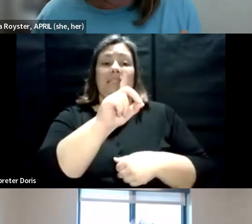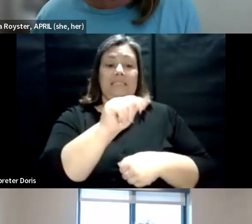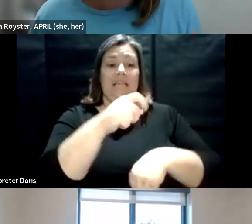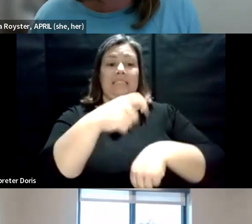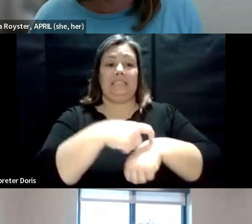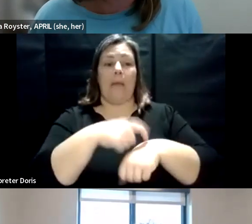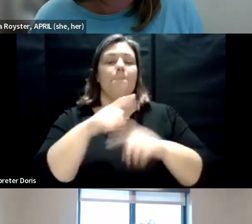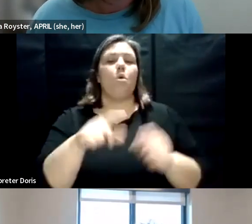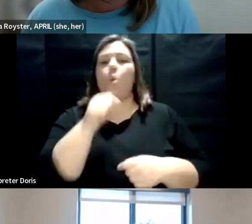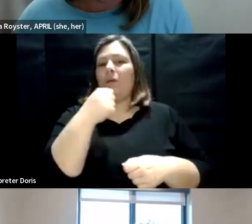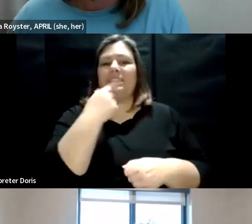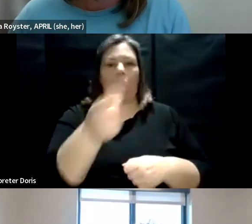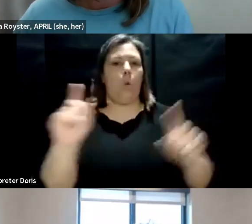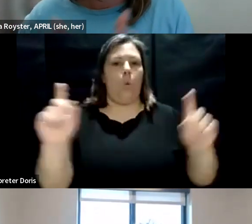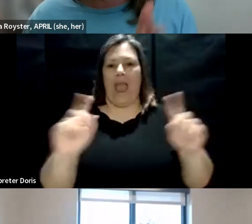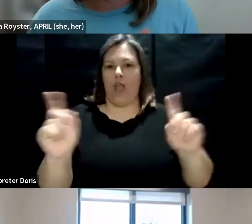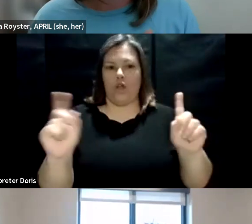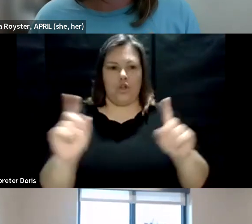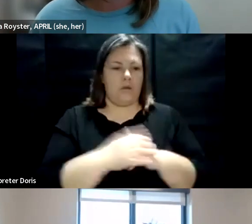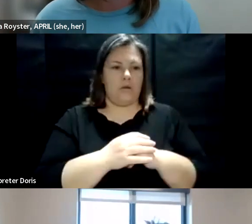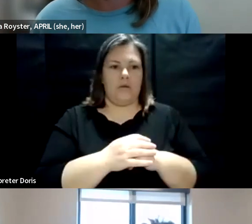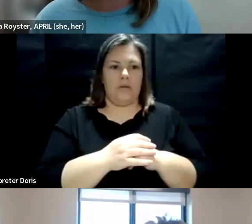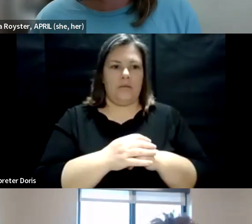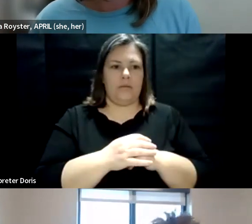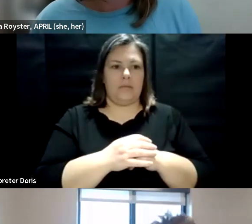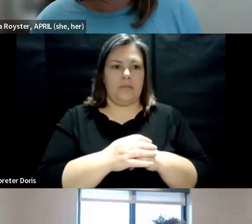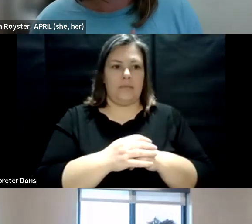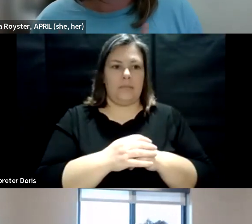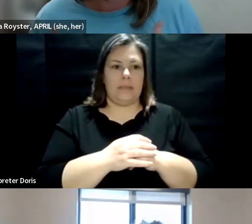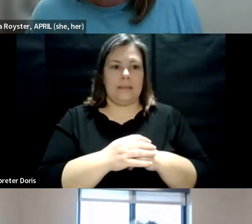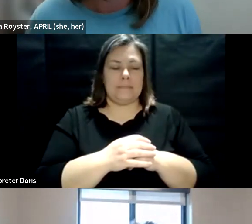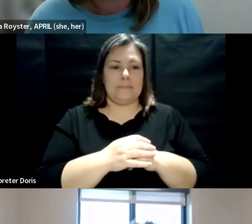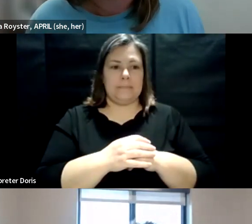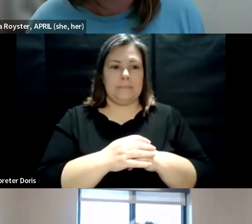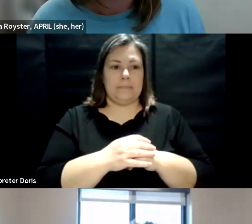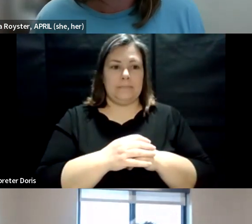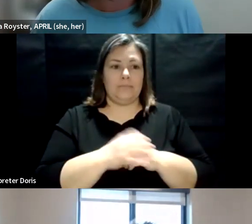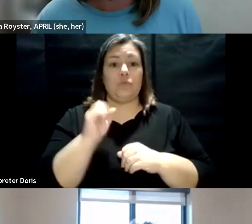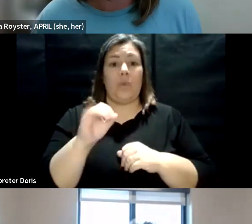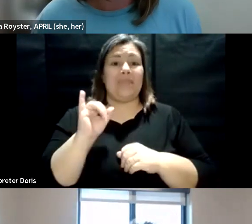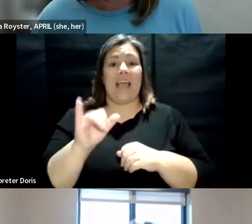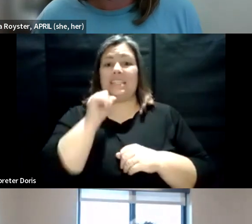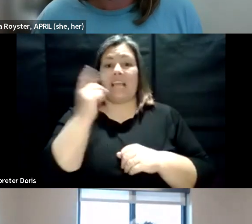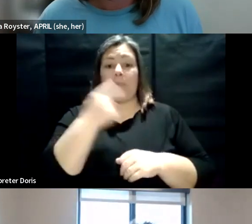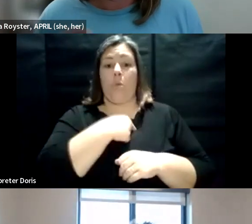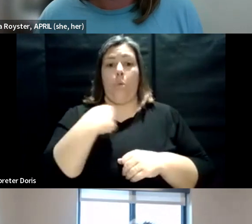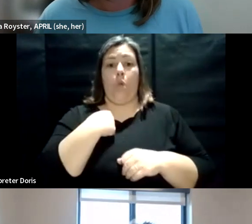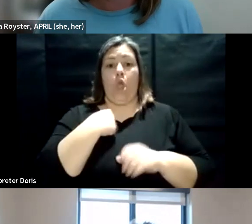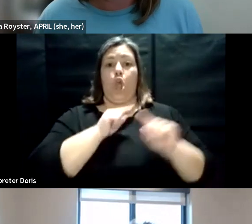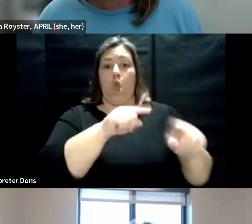Will come and do a site, visit. They'll give you the time that the day and time they'll be there. They will give you the time, the day and time they will be there. They won't tell you where. They kind of do that on their own.